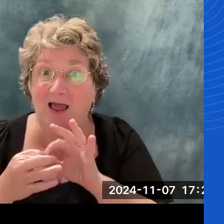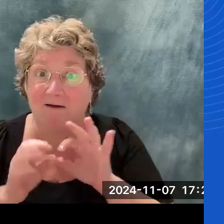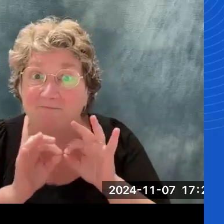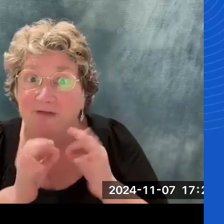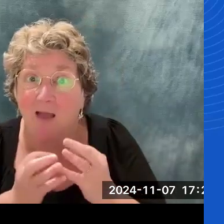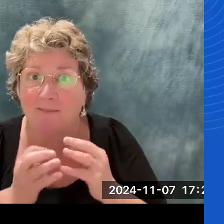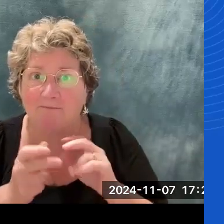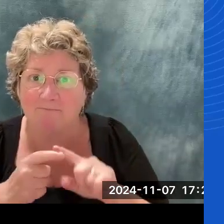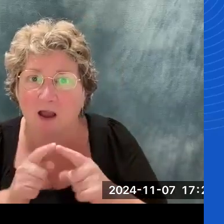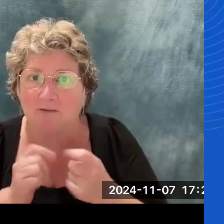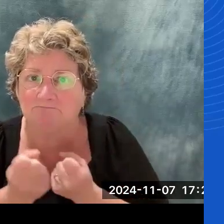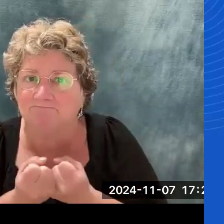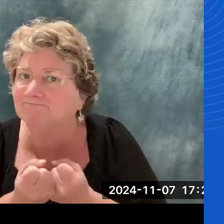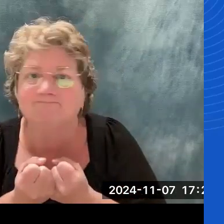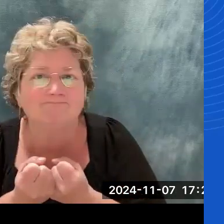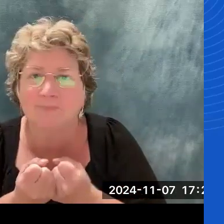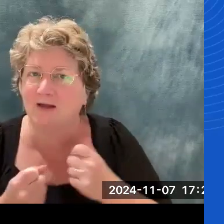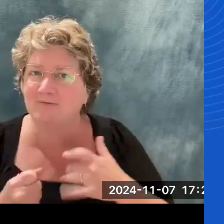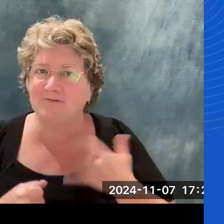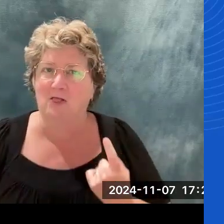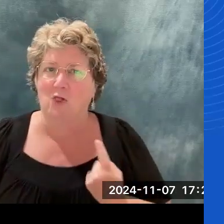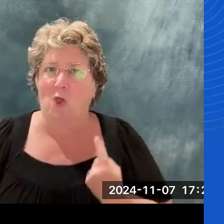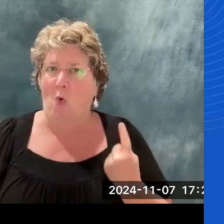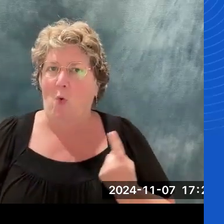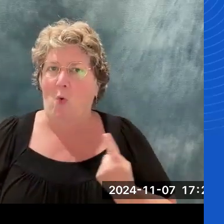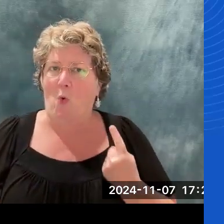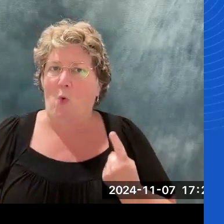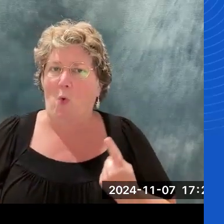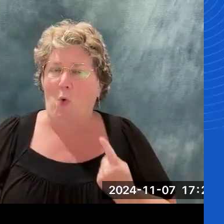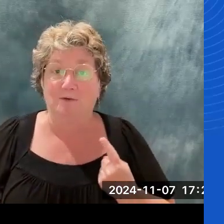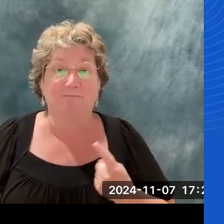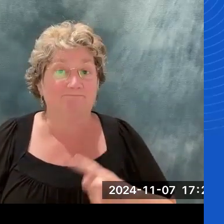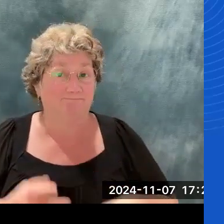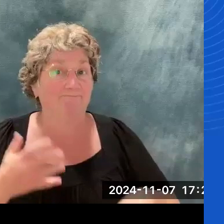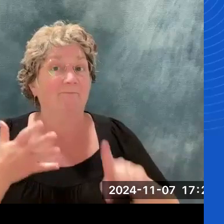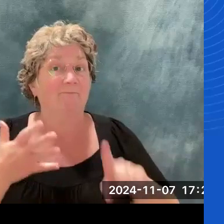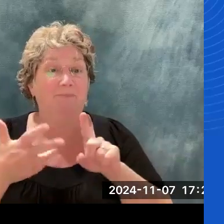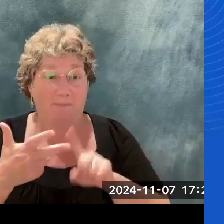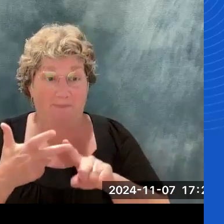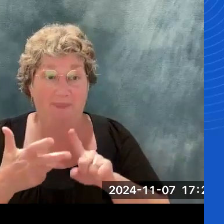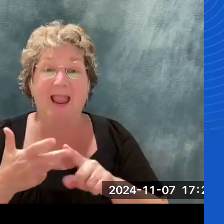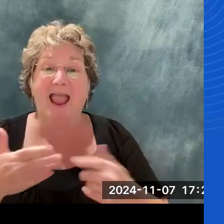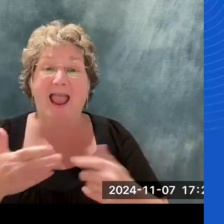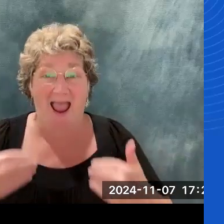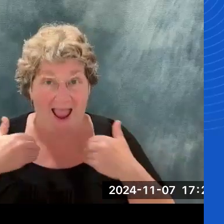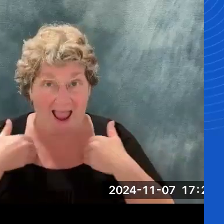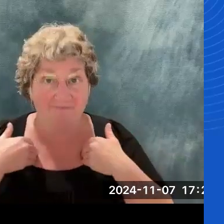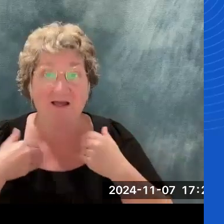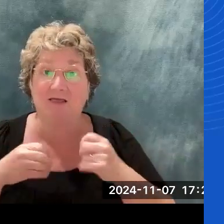means or the ability to cause that self-harm can really be a key factor in suicide, and